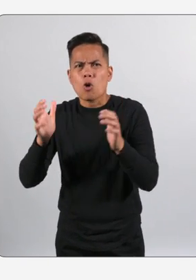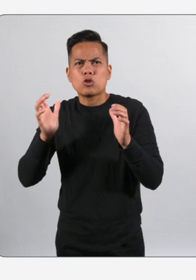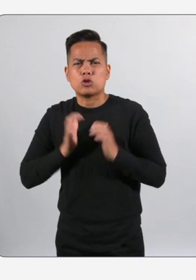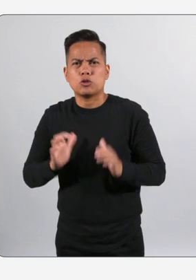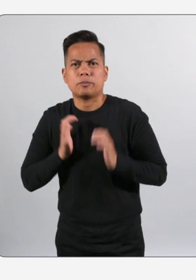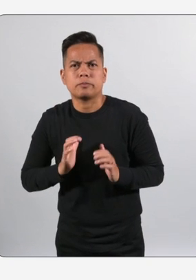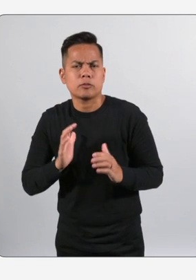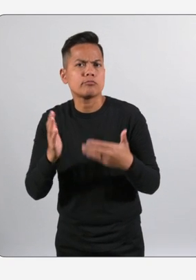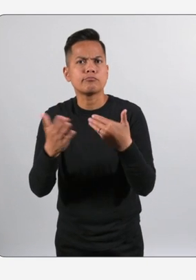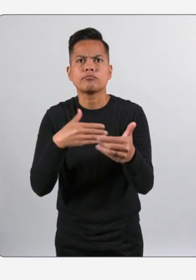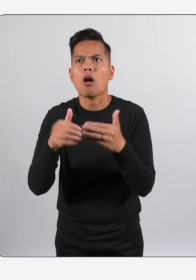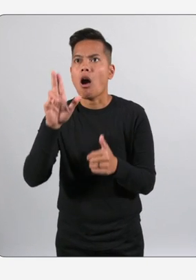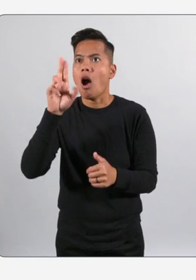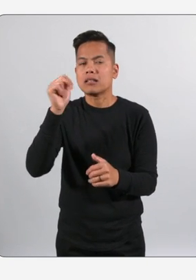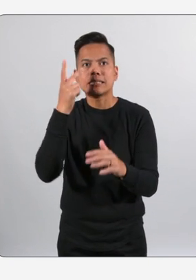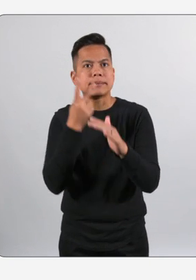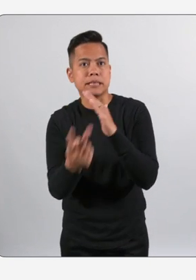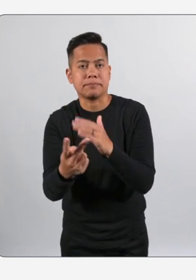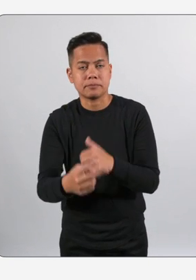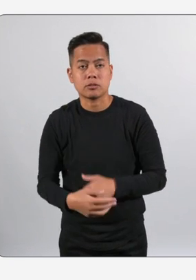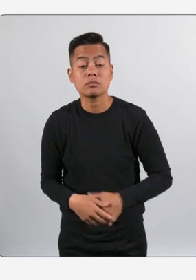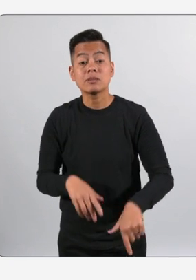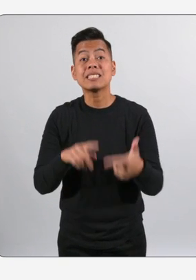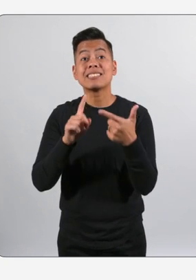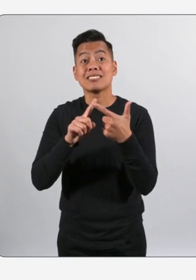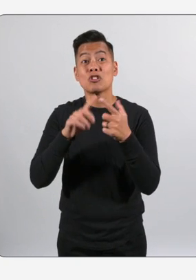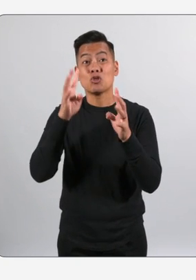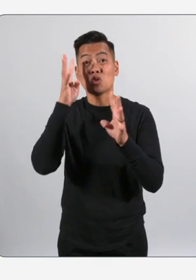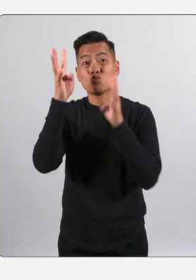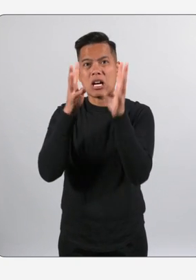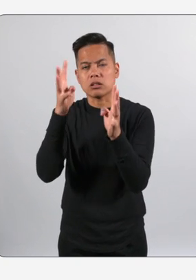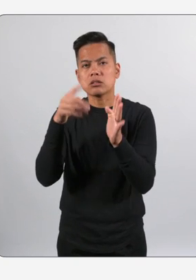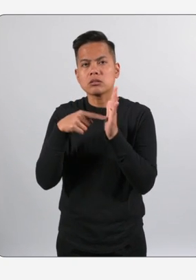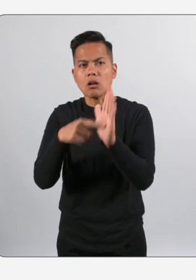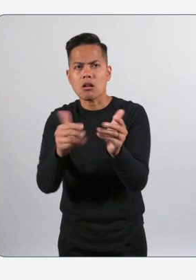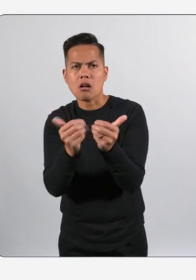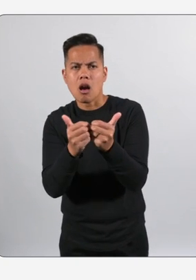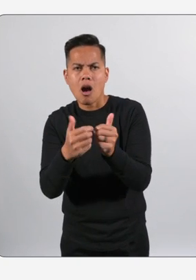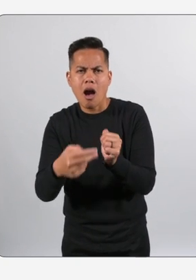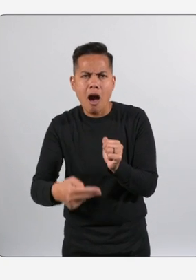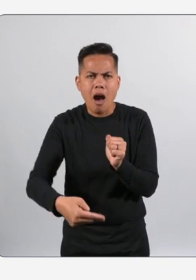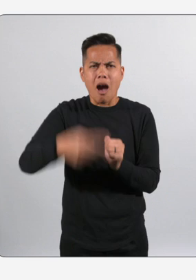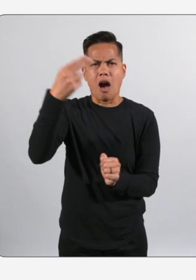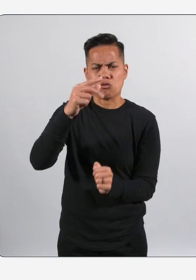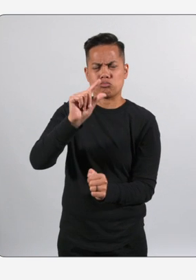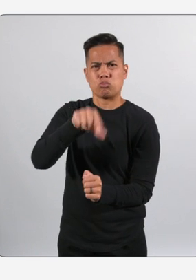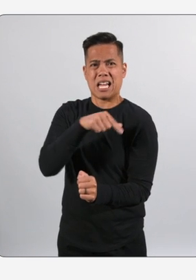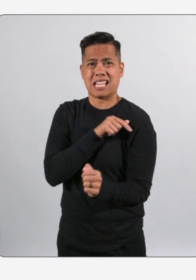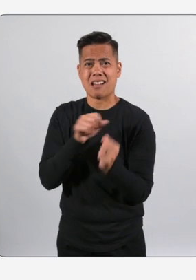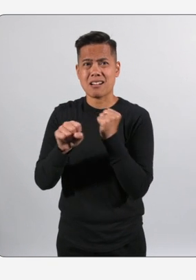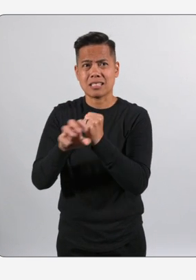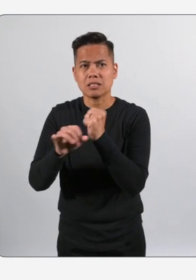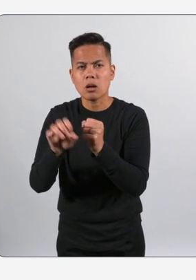Then creative. We're going to show you how you can create high quality ads that work for every customer, in an